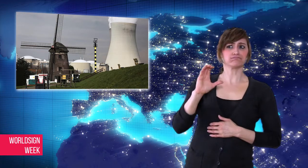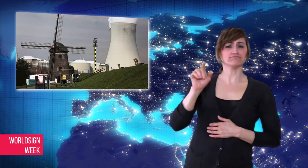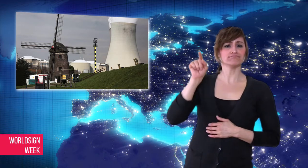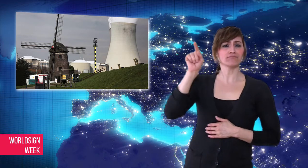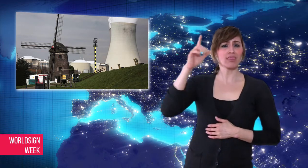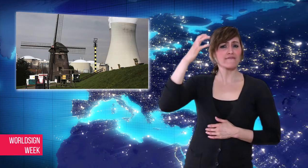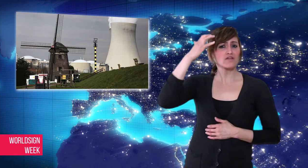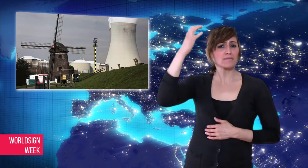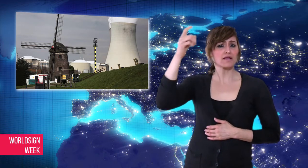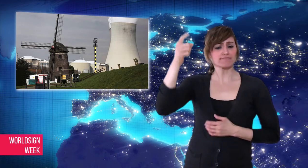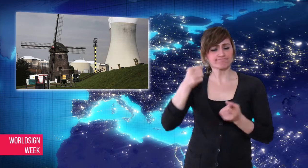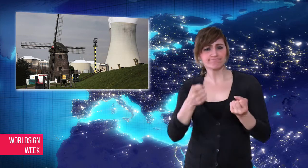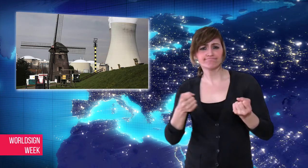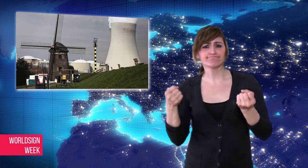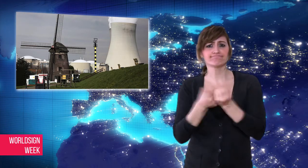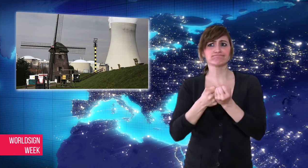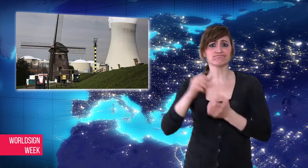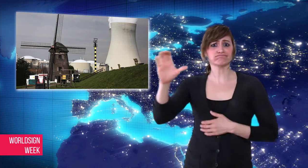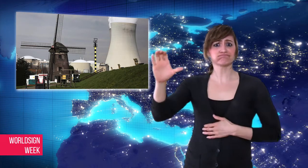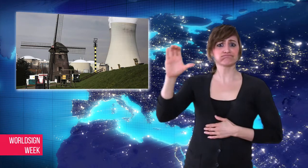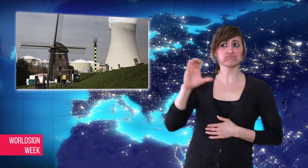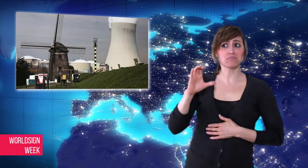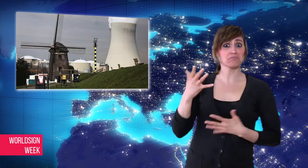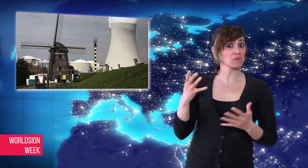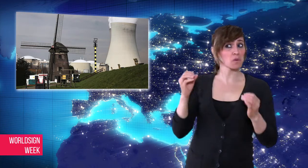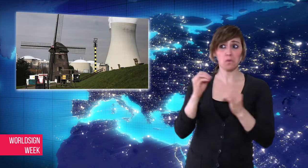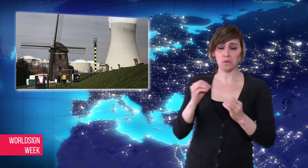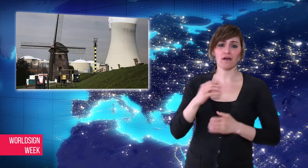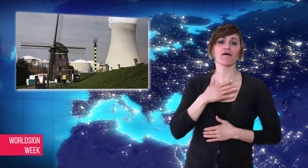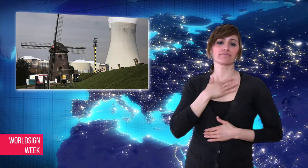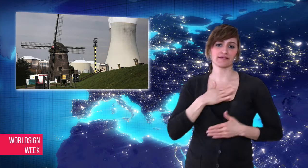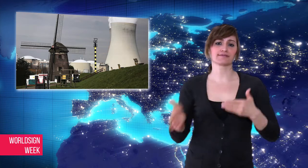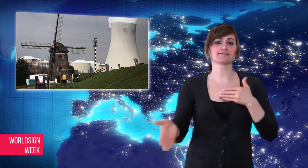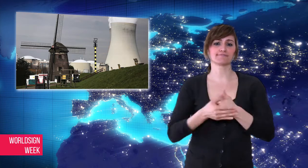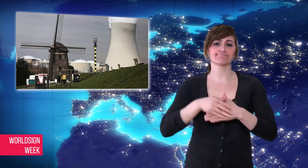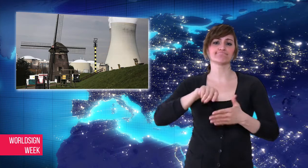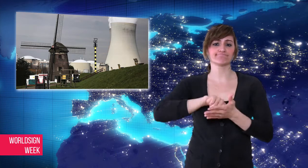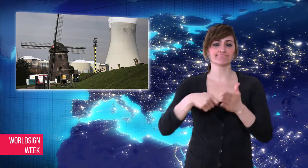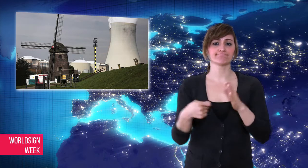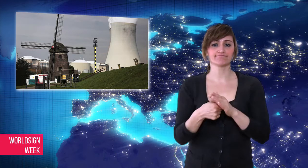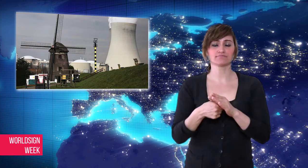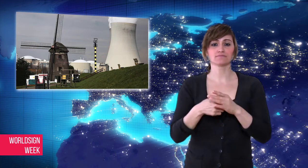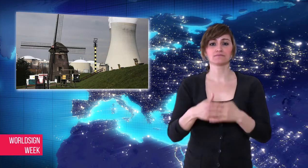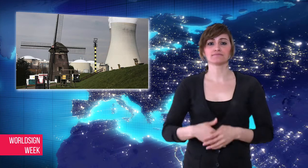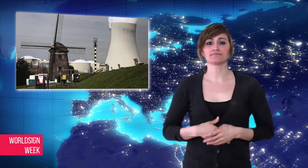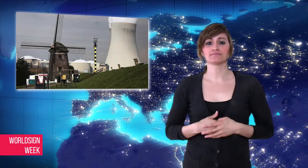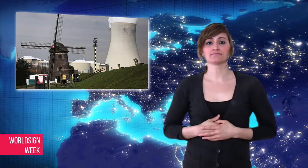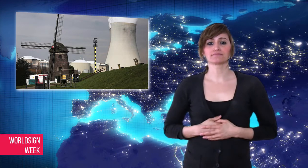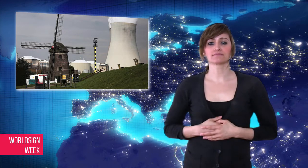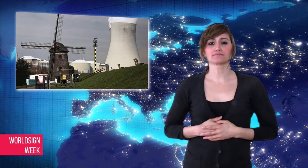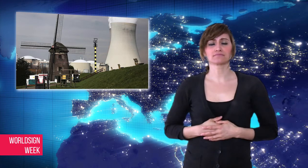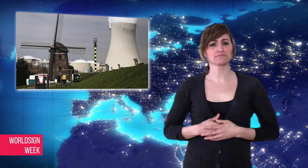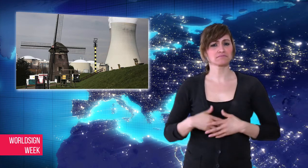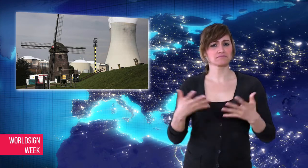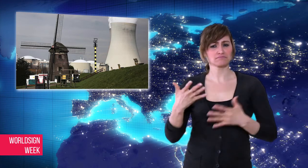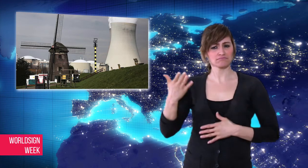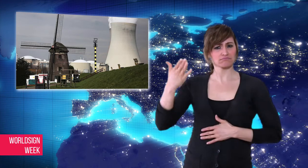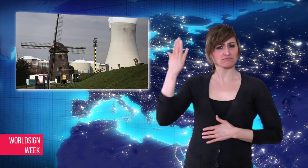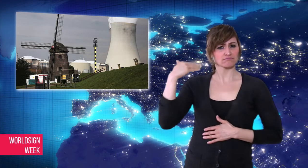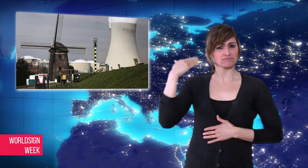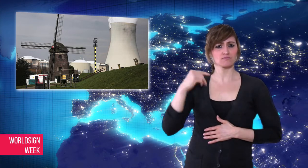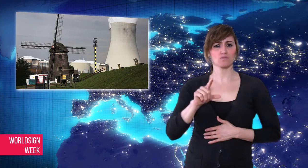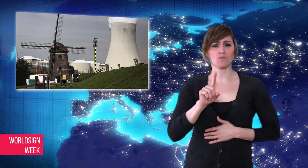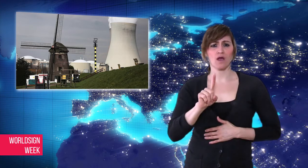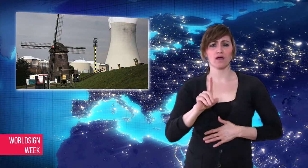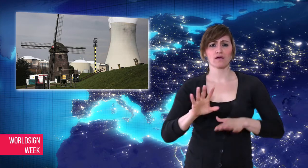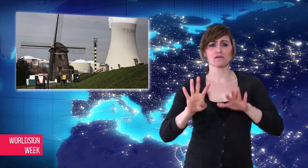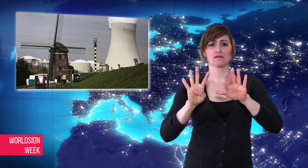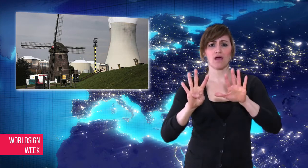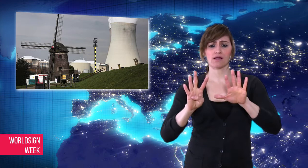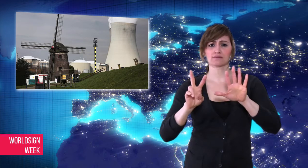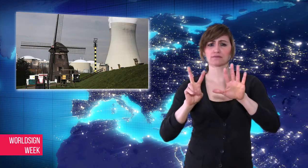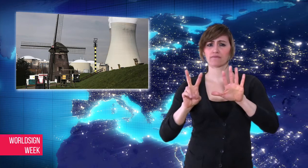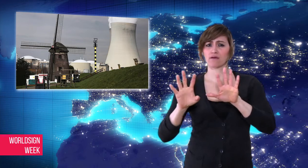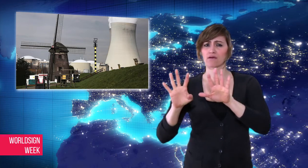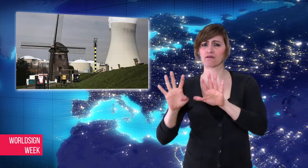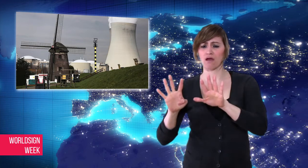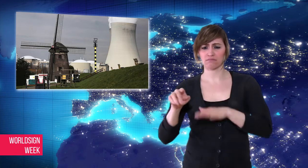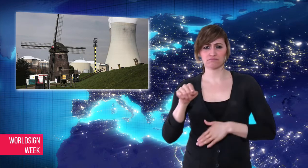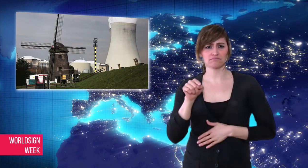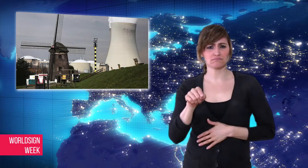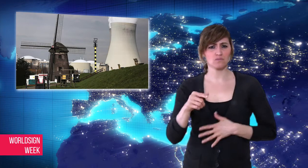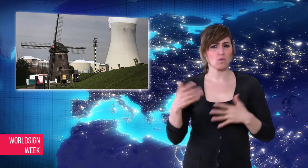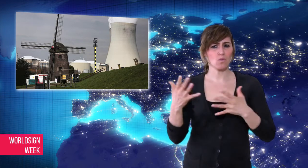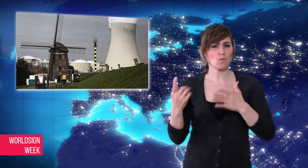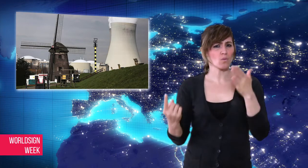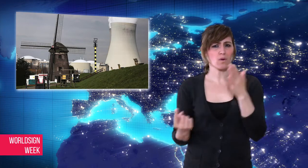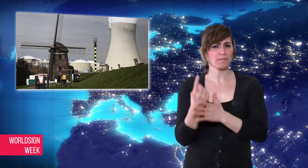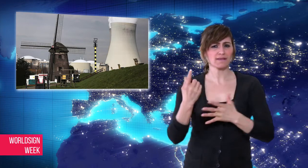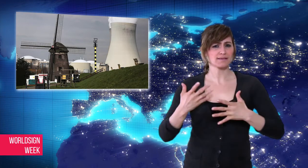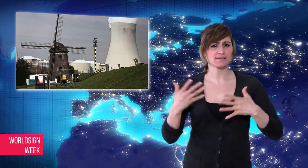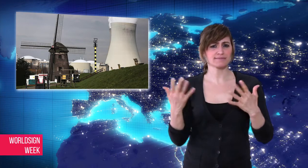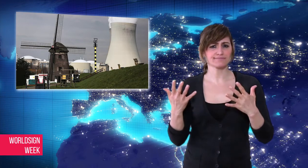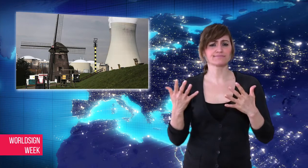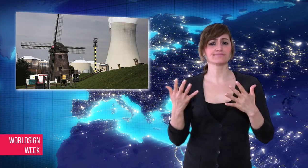nuclear had a partial meltdown in 1979